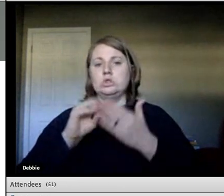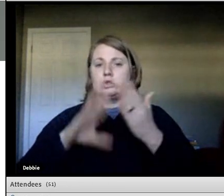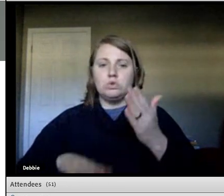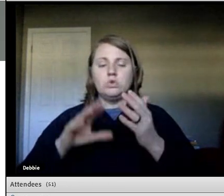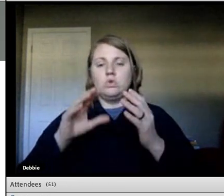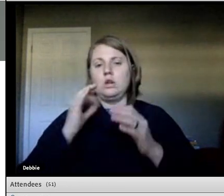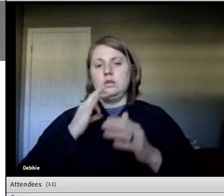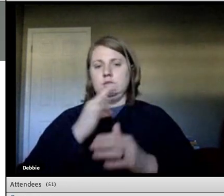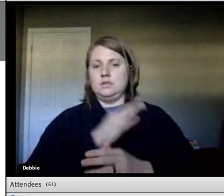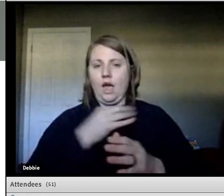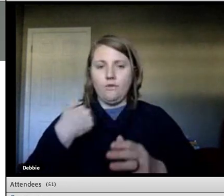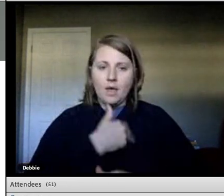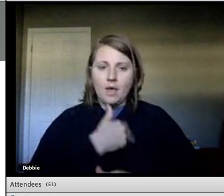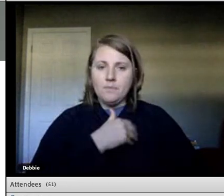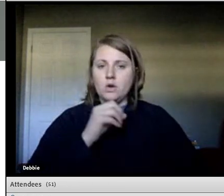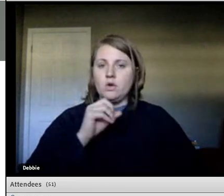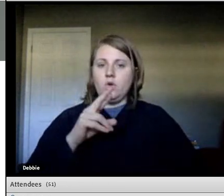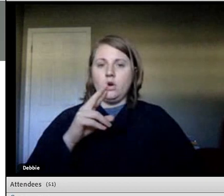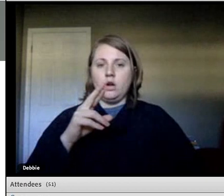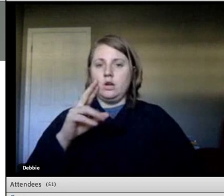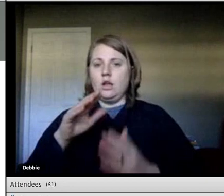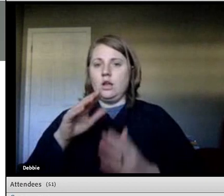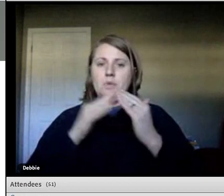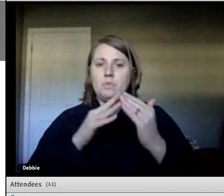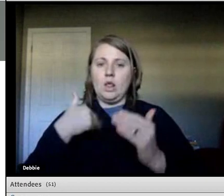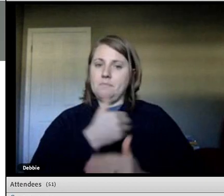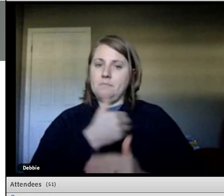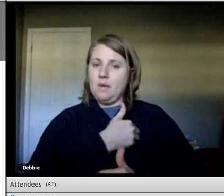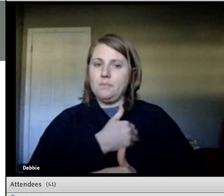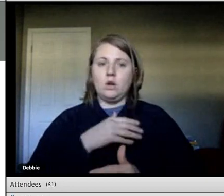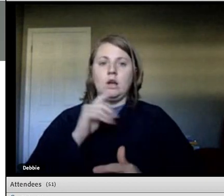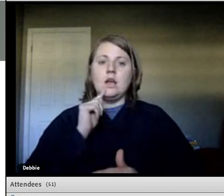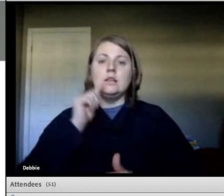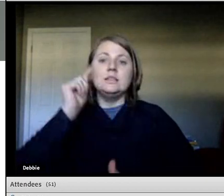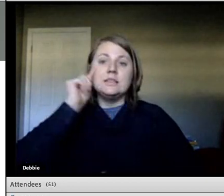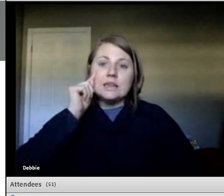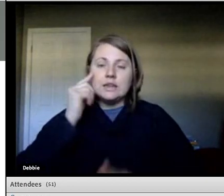maybe even a teenager that could help actually teach classes on this for you.